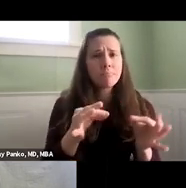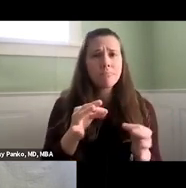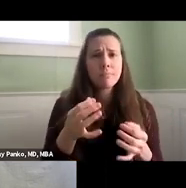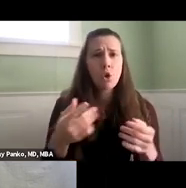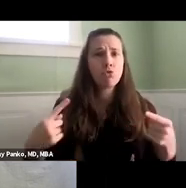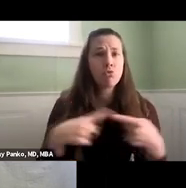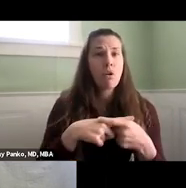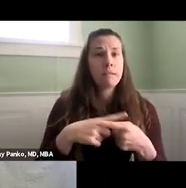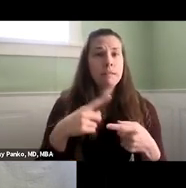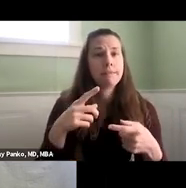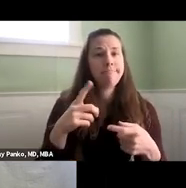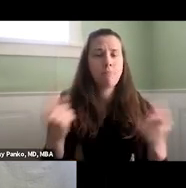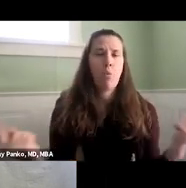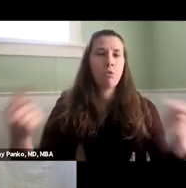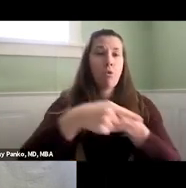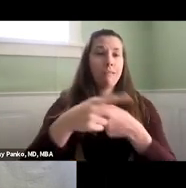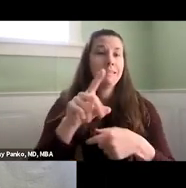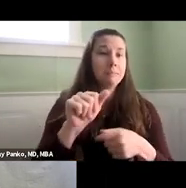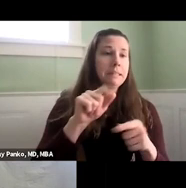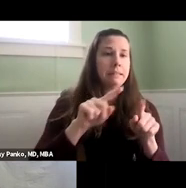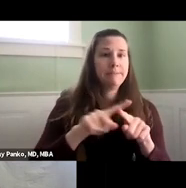are some other interesting things to think about here too. So yesterday there was some